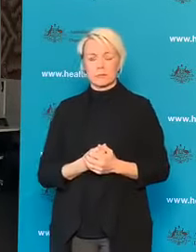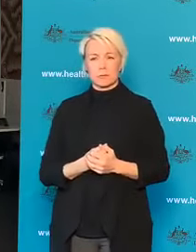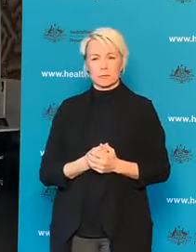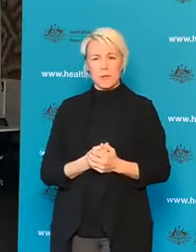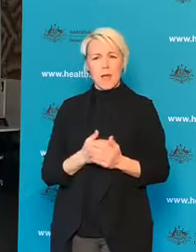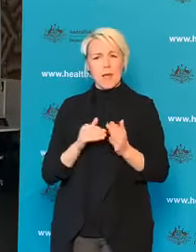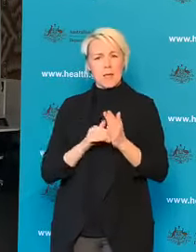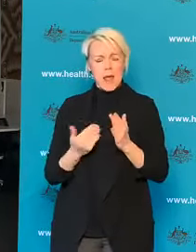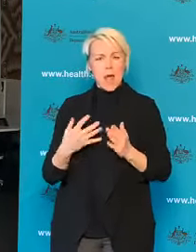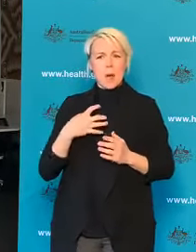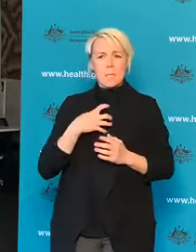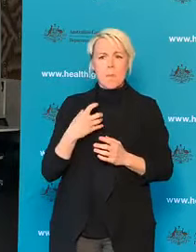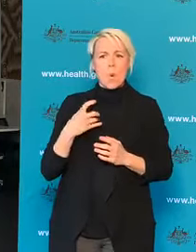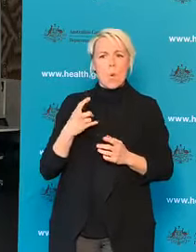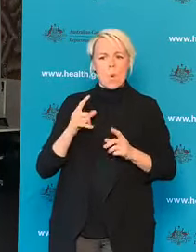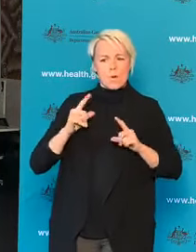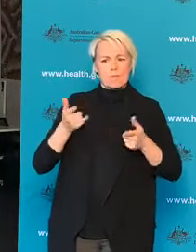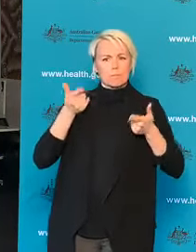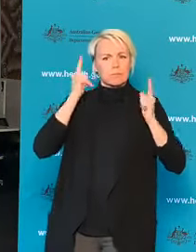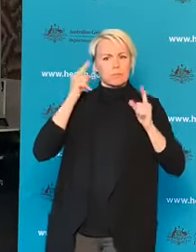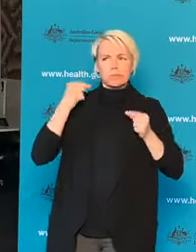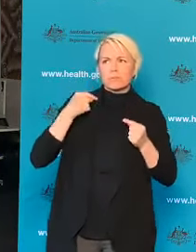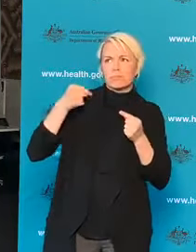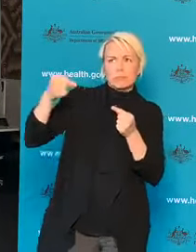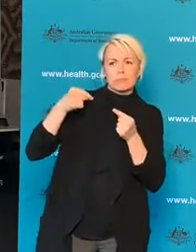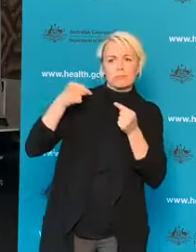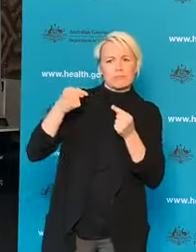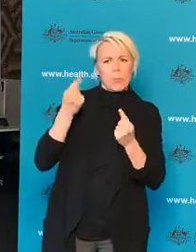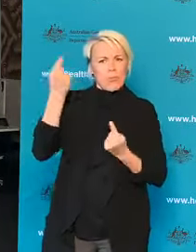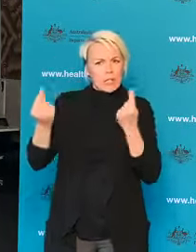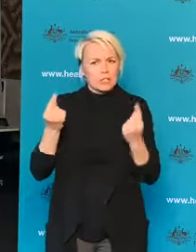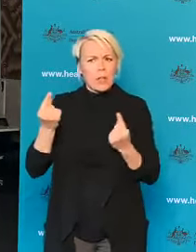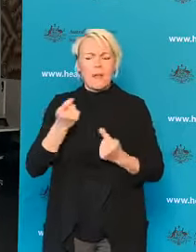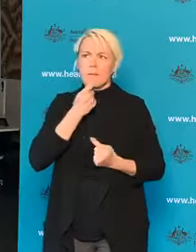issue between the states, within the states, that some premiers will